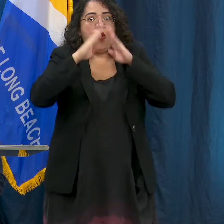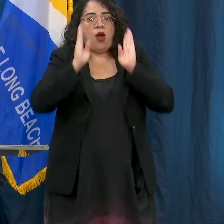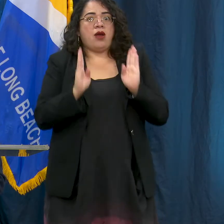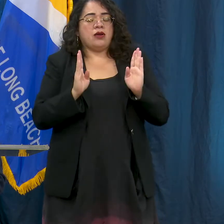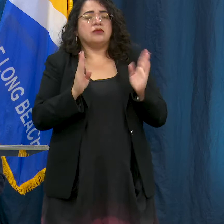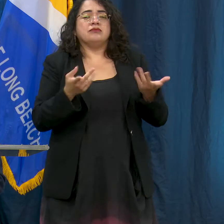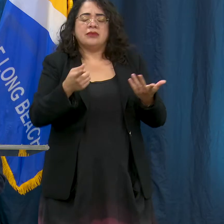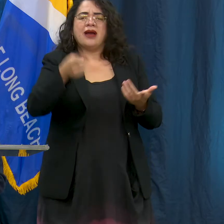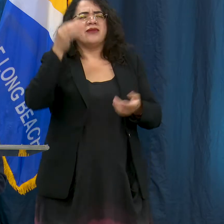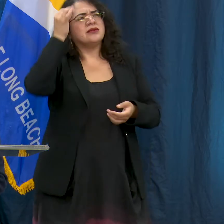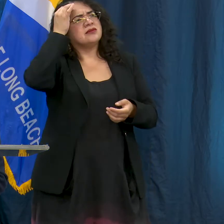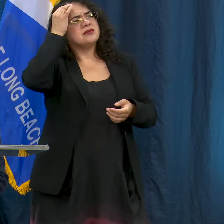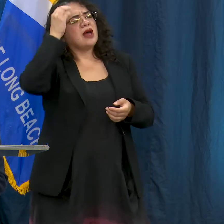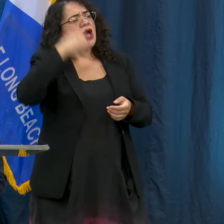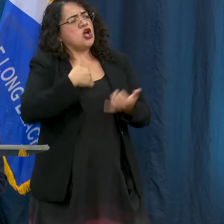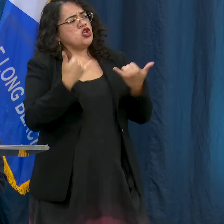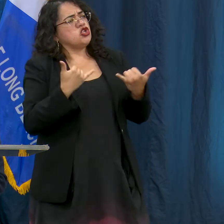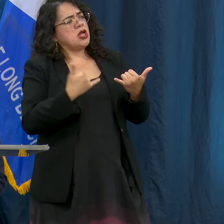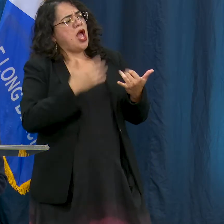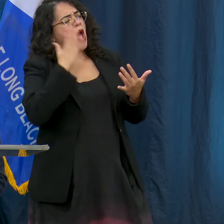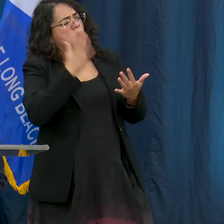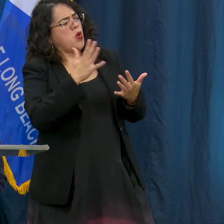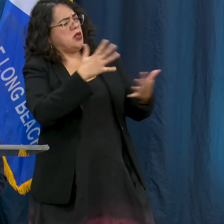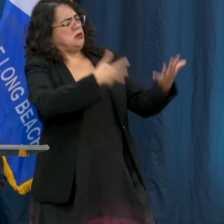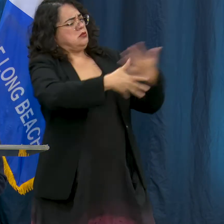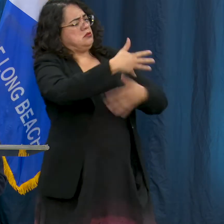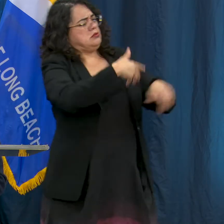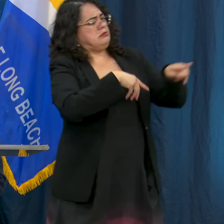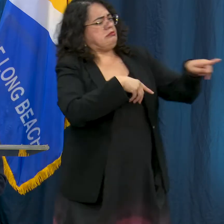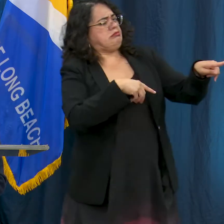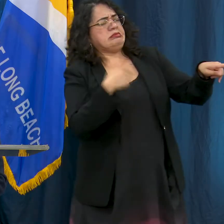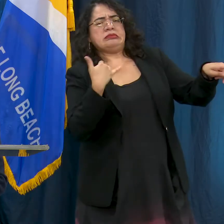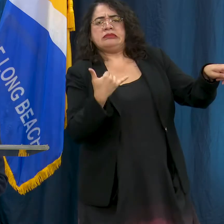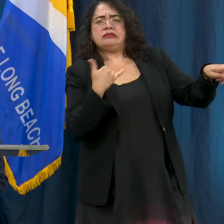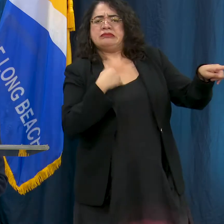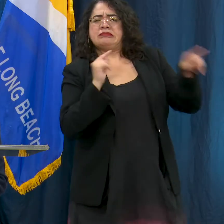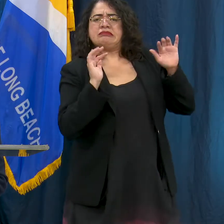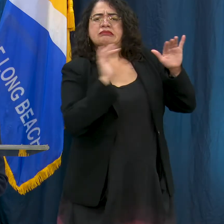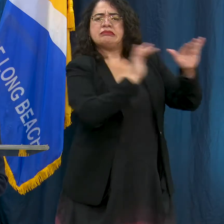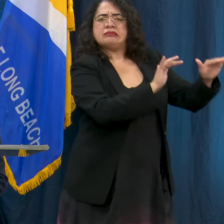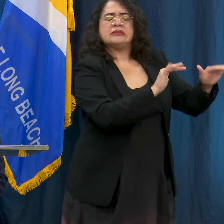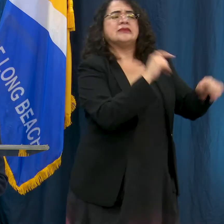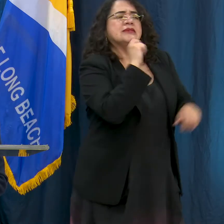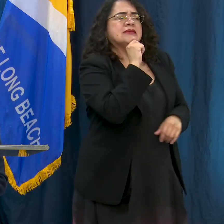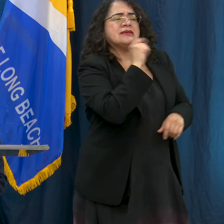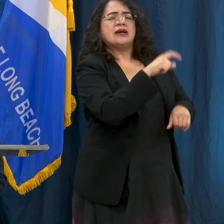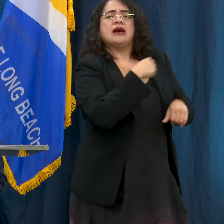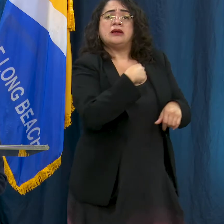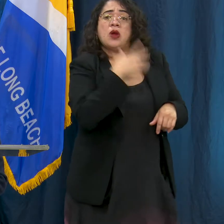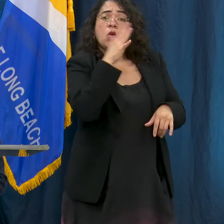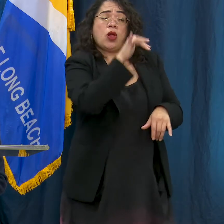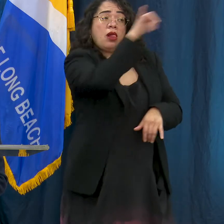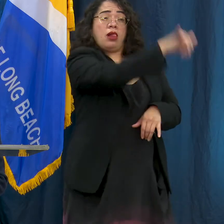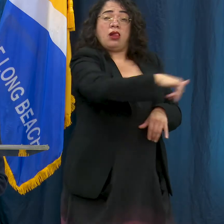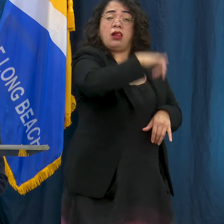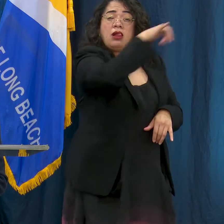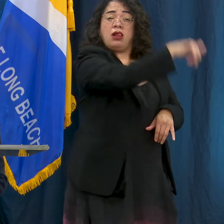interact with? Interacting with more people raises your risk, being in a group of people who aren't physically distant or not part of your household or